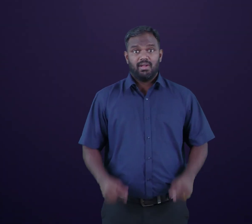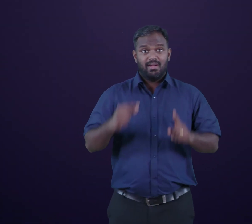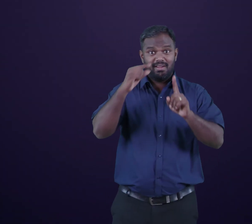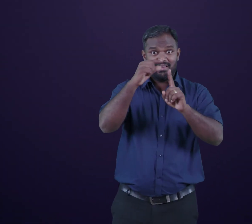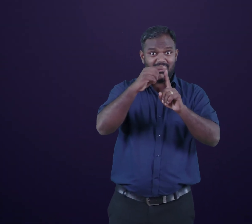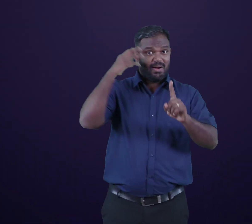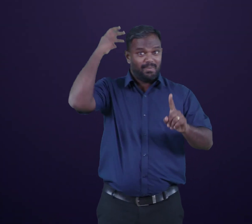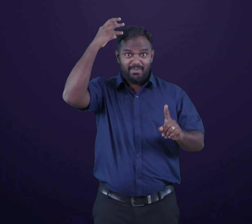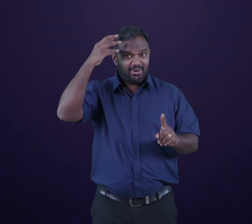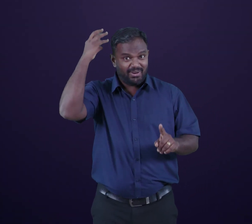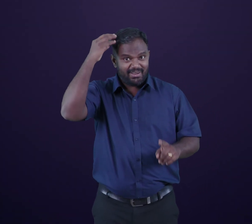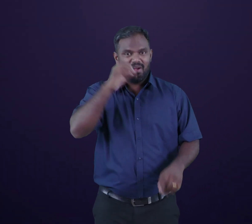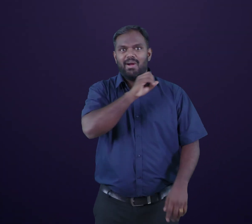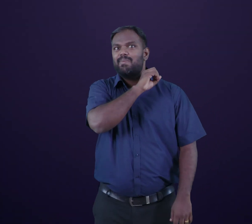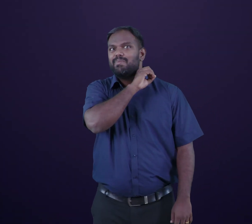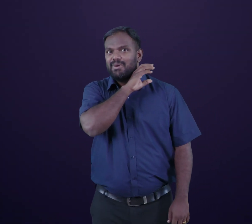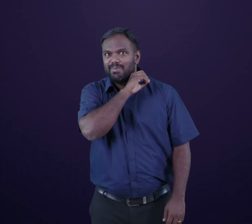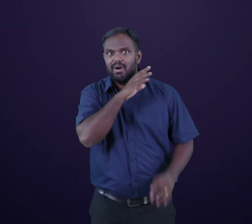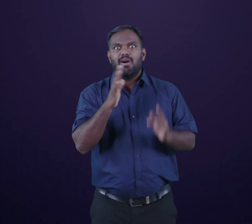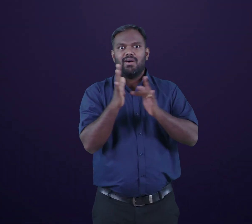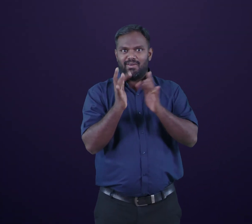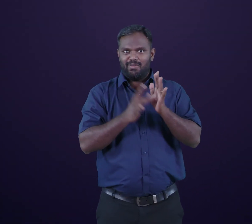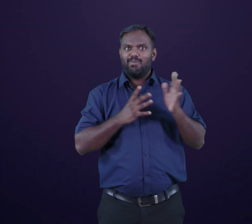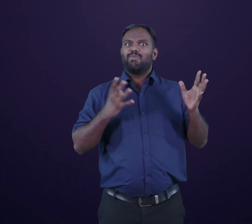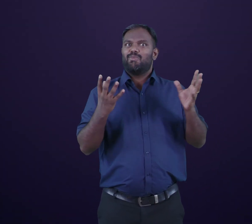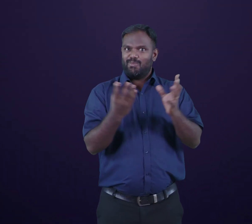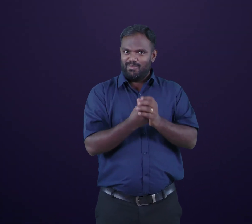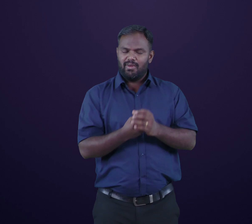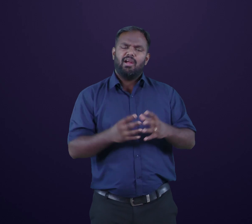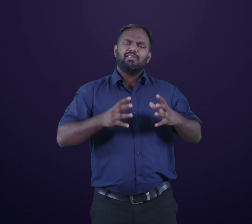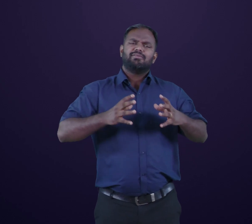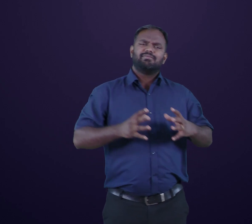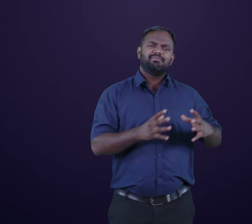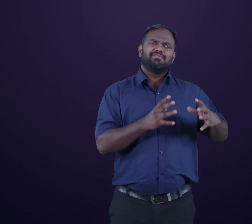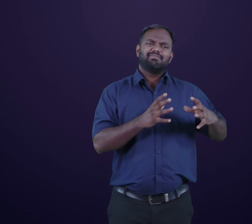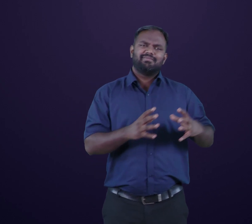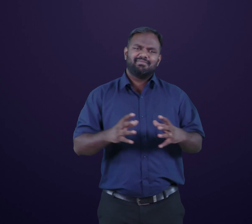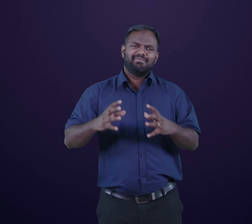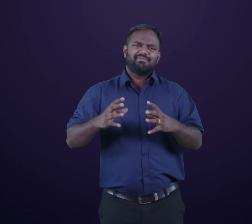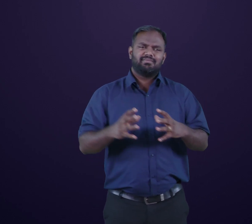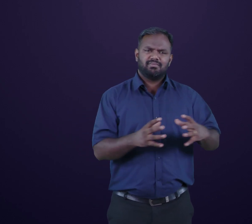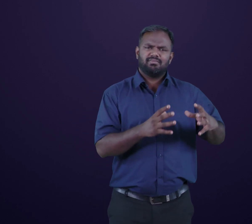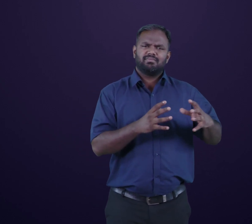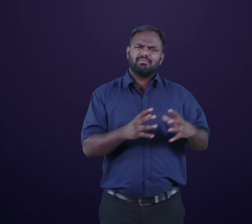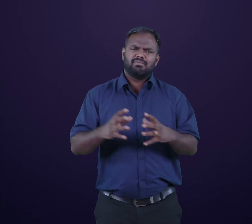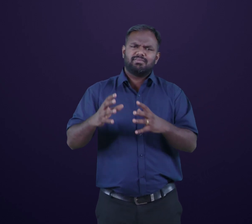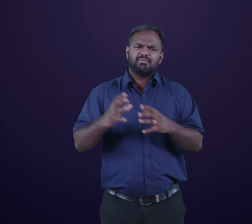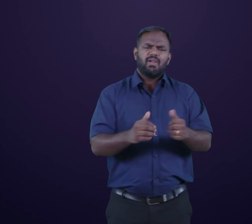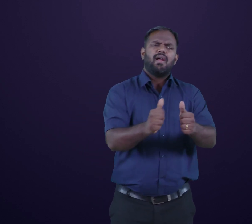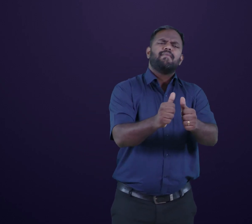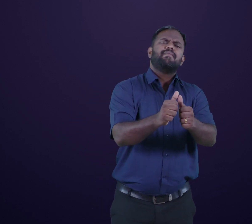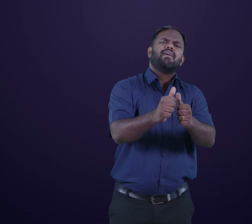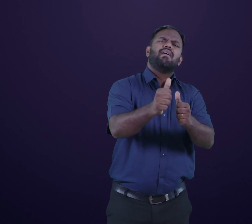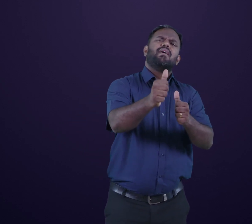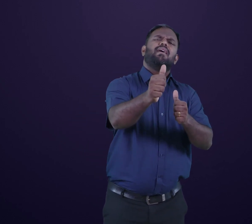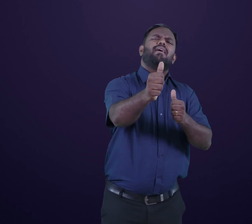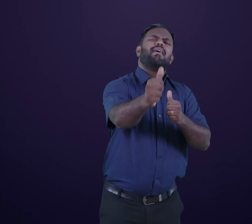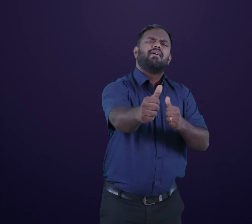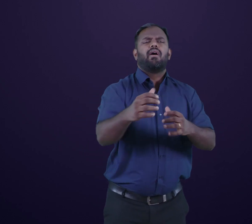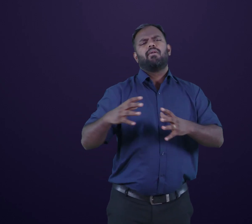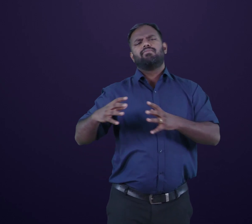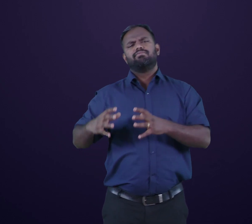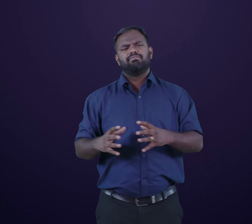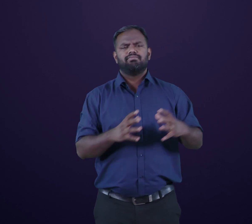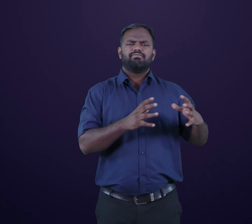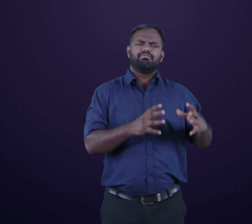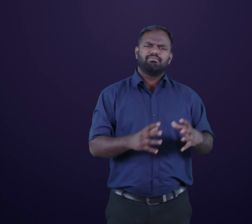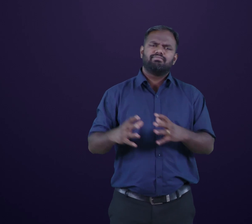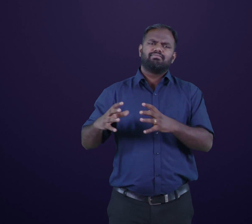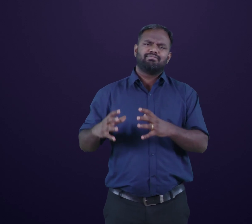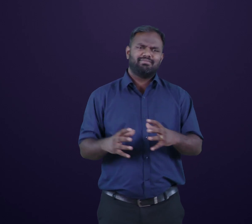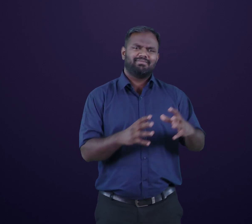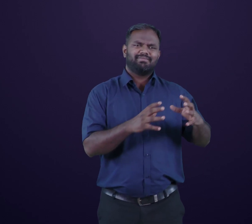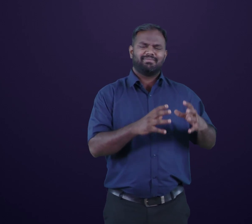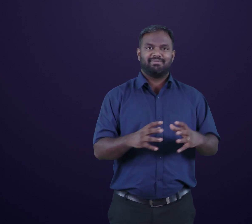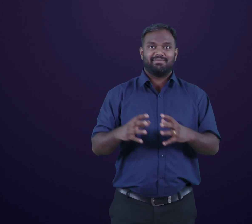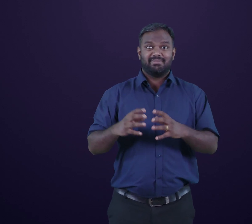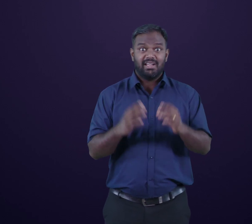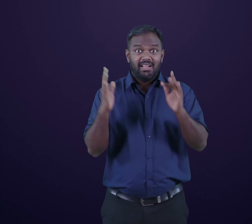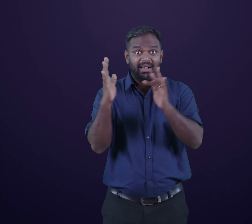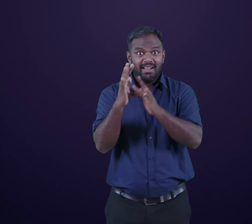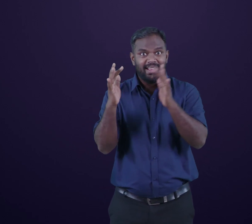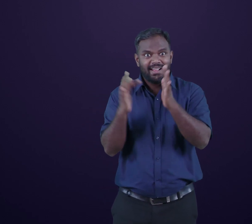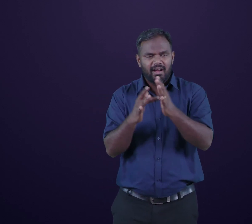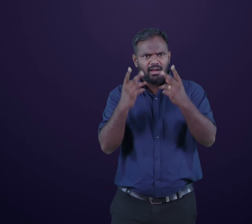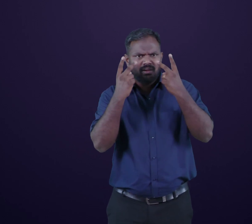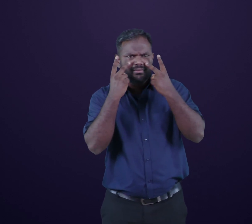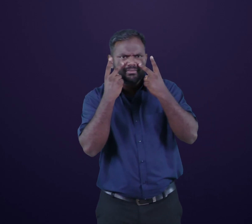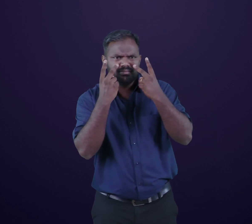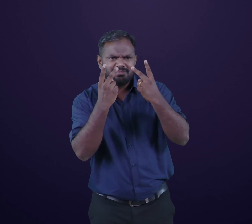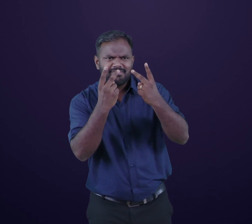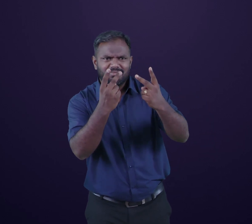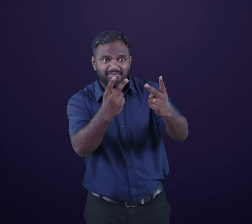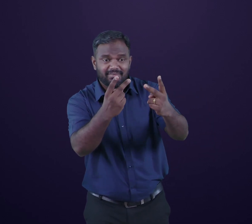Jesus walked a little farther and saw two other brothers,